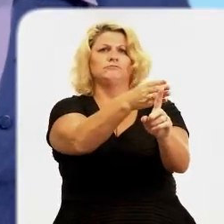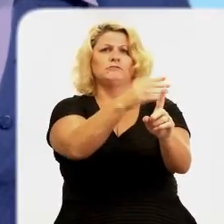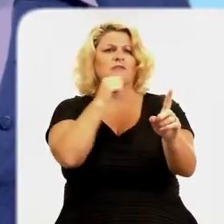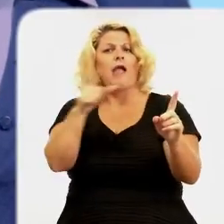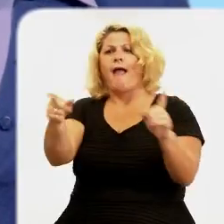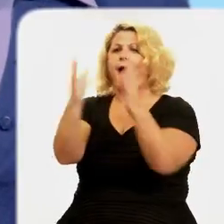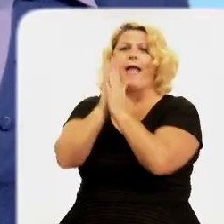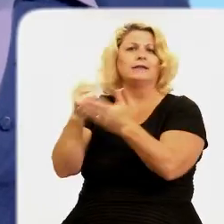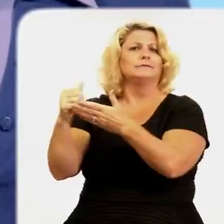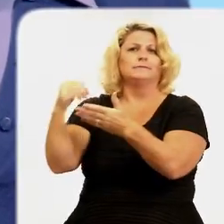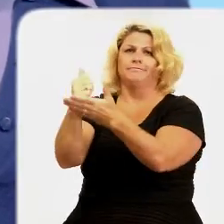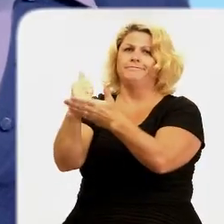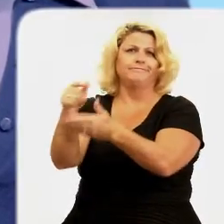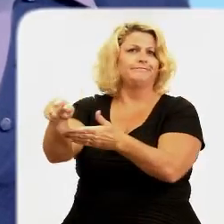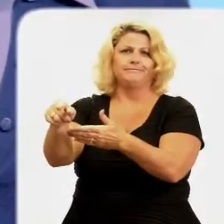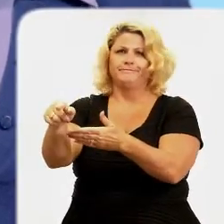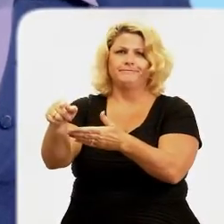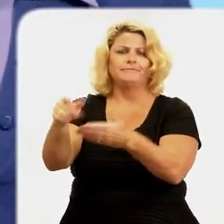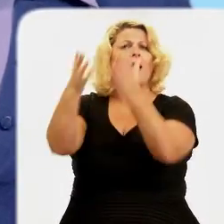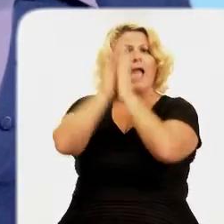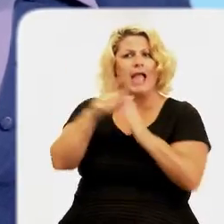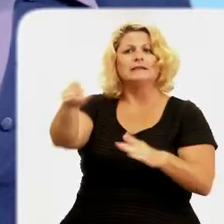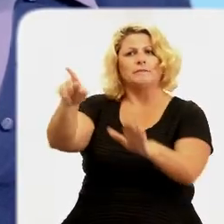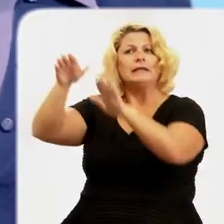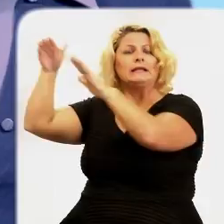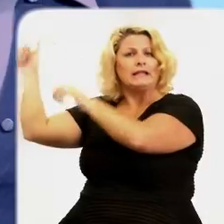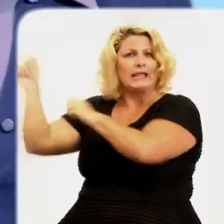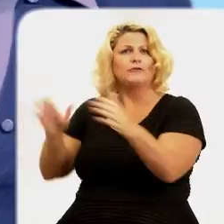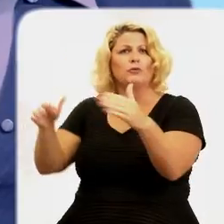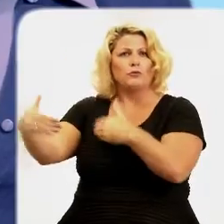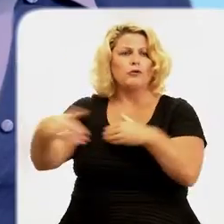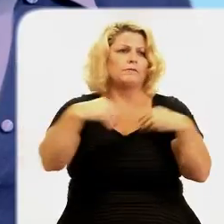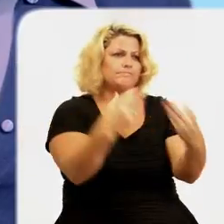Providers should always ask others to leave the room for a moment to allow confidential time with their patient.